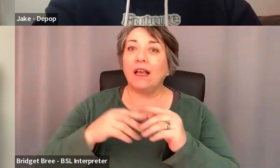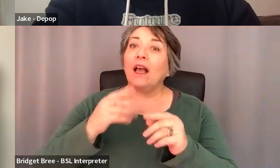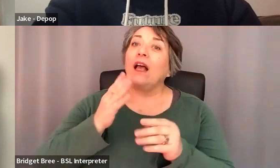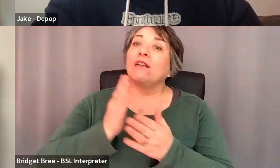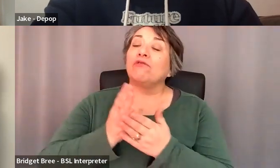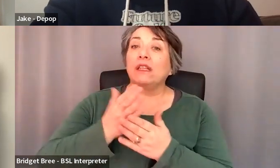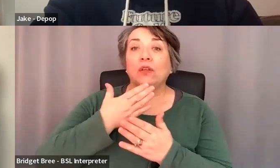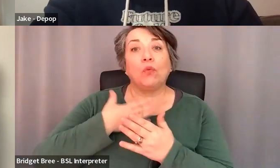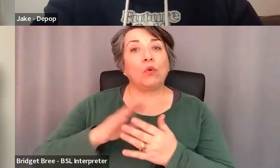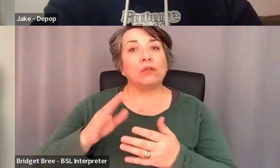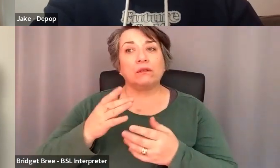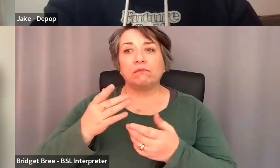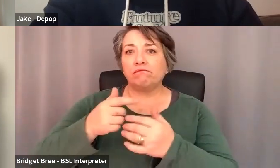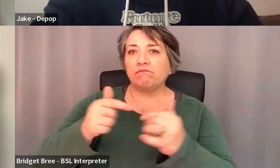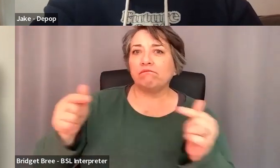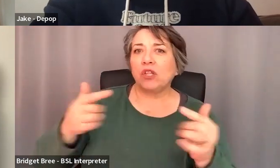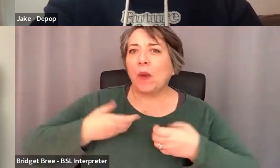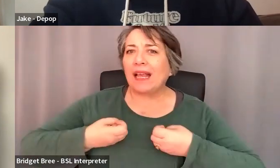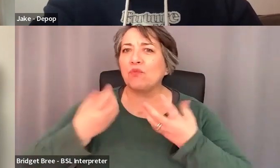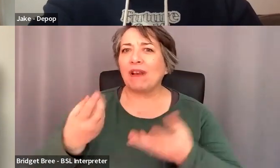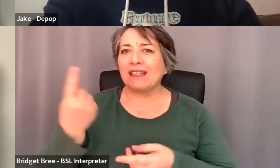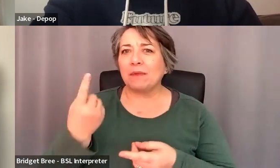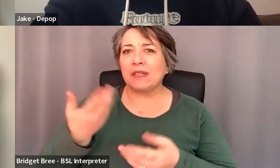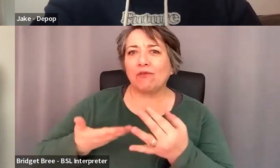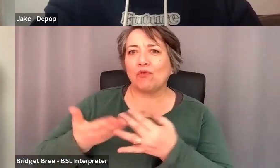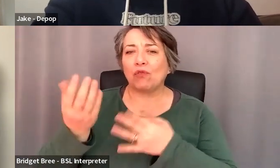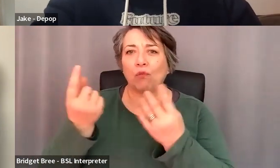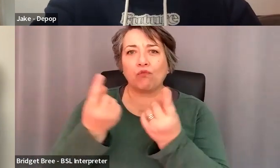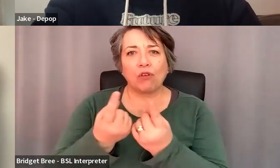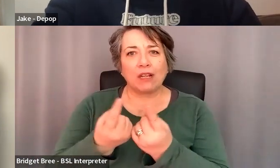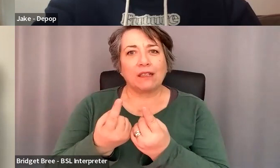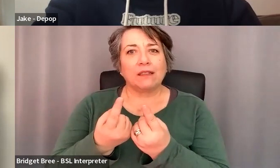ways. market lace over the last 11 years, our main advocates use the app to pursue entrepreneurship and express themselves through the product. People use the app in different way, we have peer to peer sales, stemming